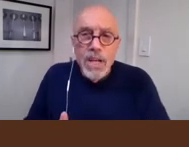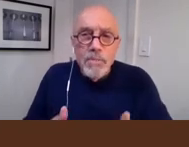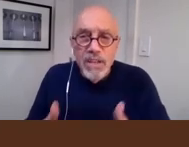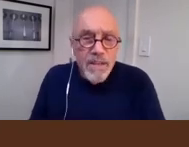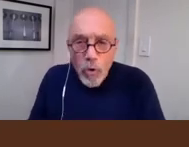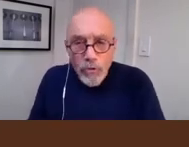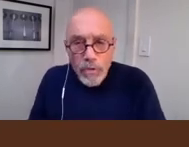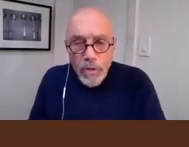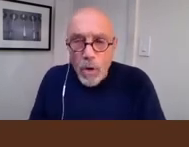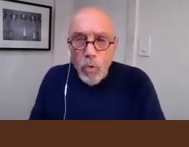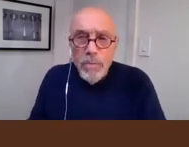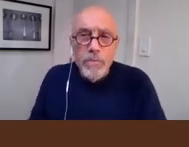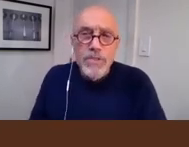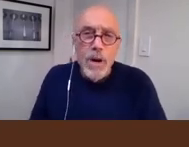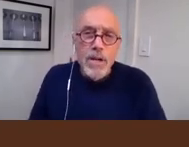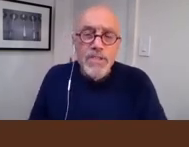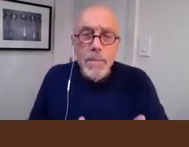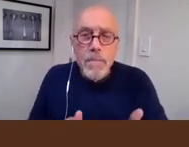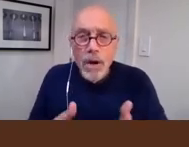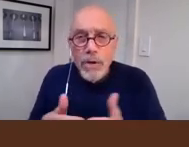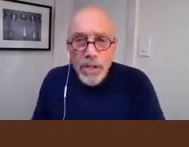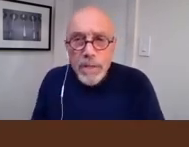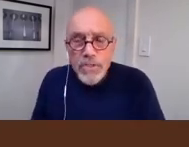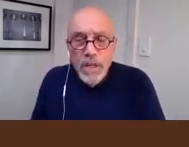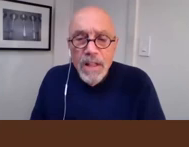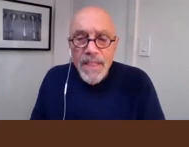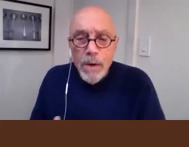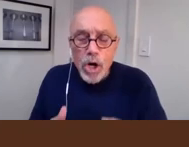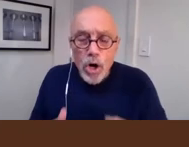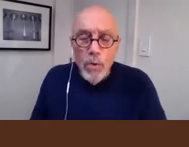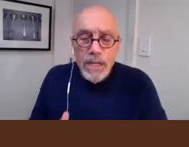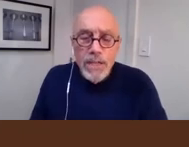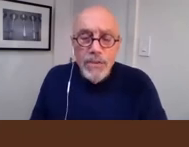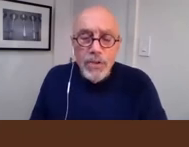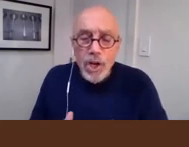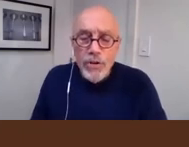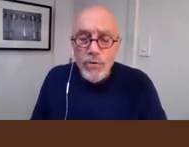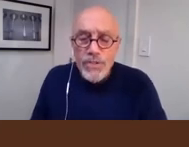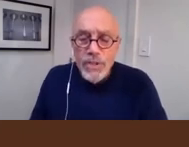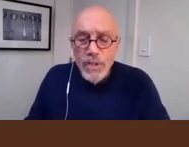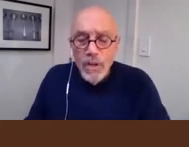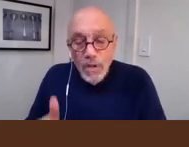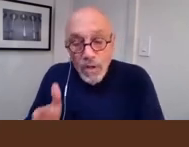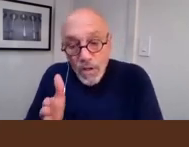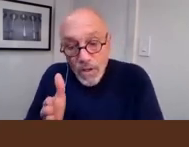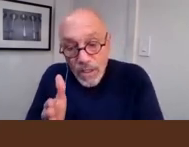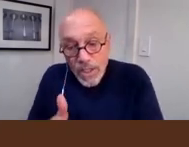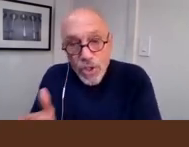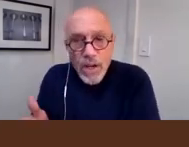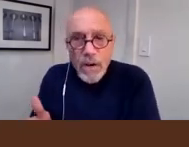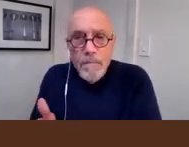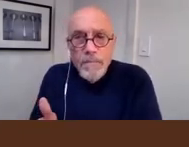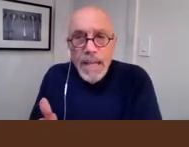named Dave Olson, Mary Wilson, they were going into countries each year